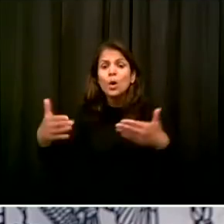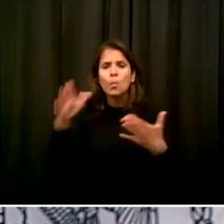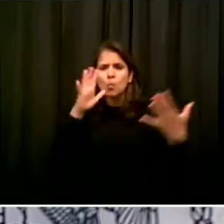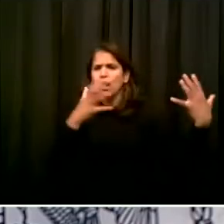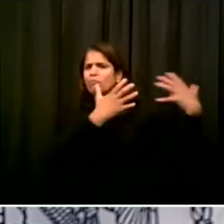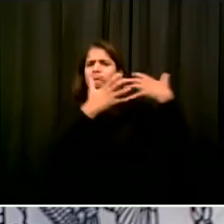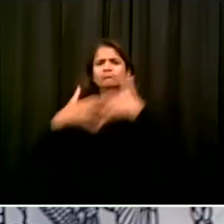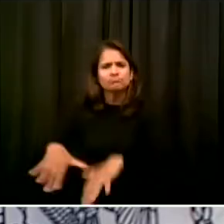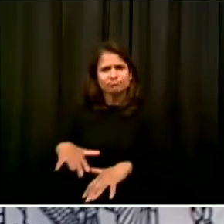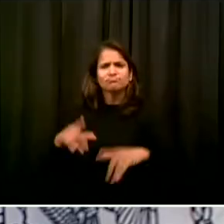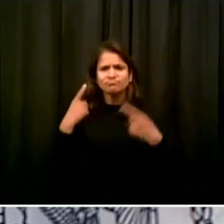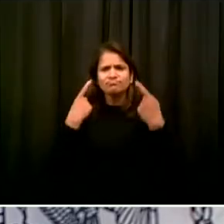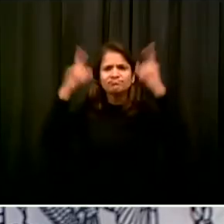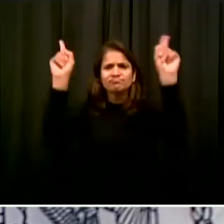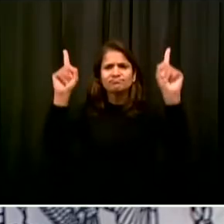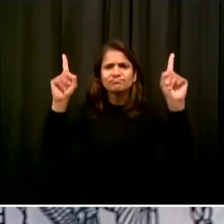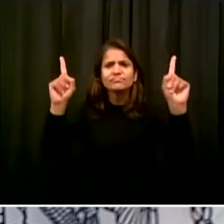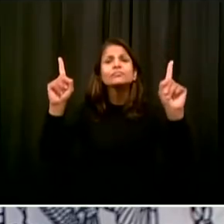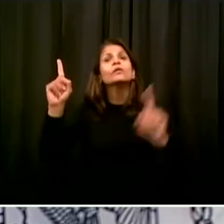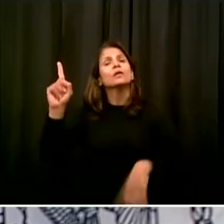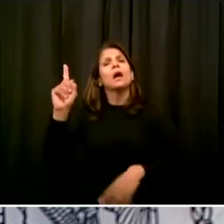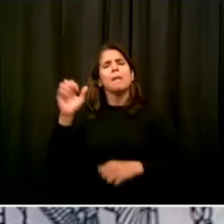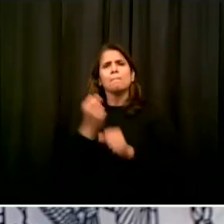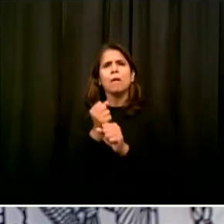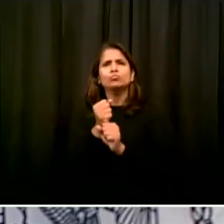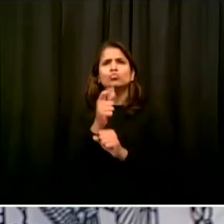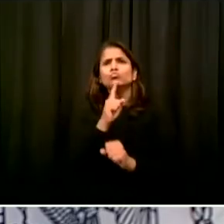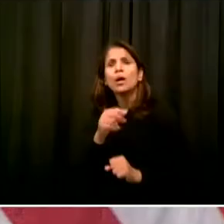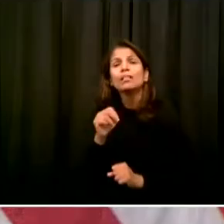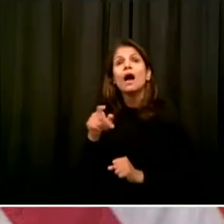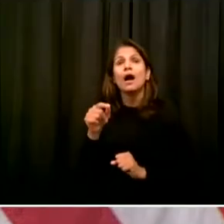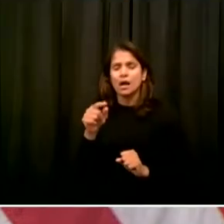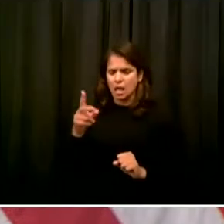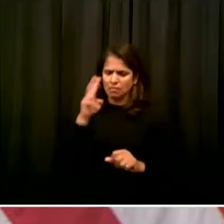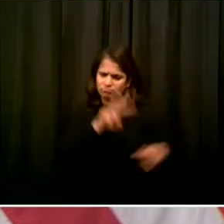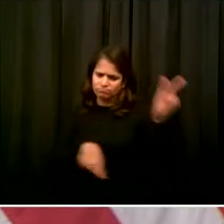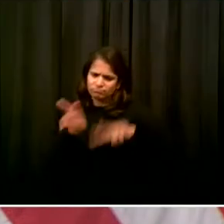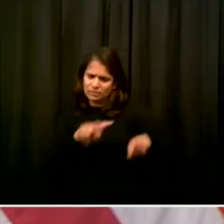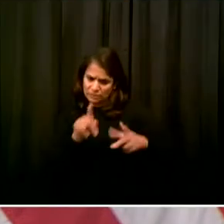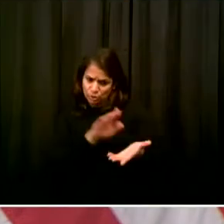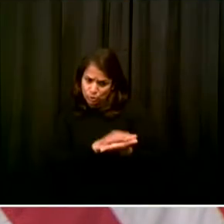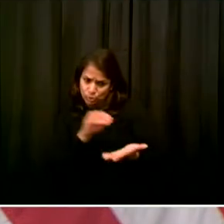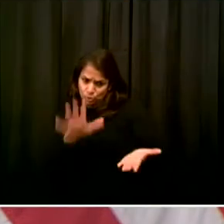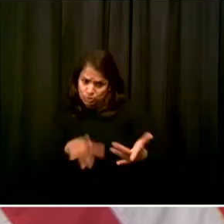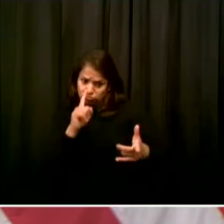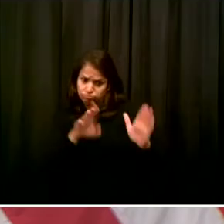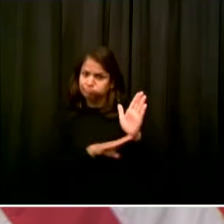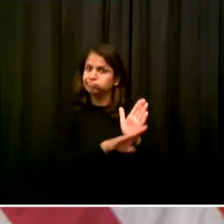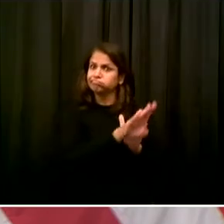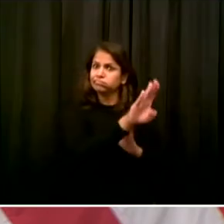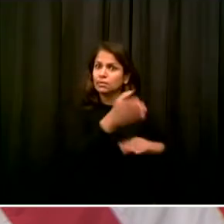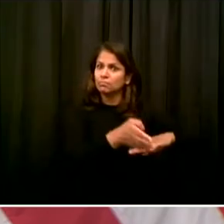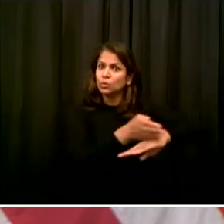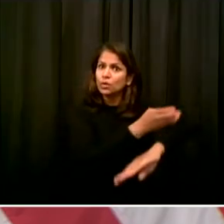IN THE CLASSROOM, HOW THE